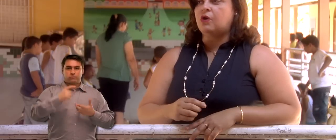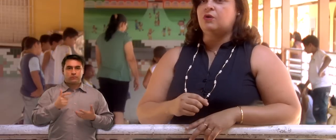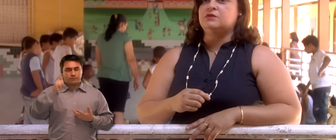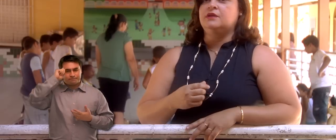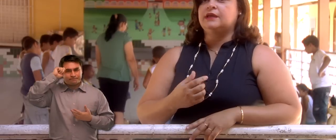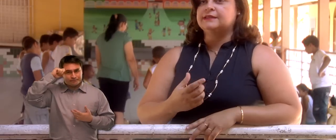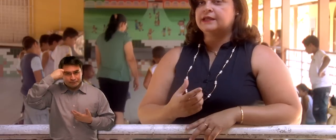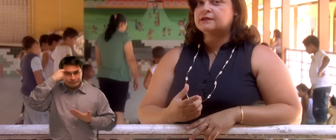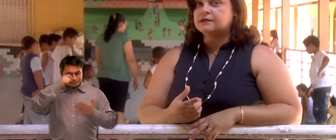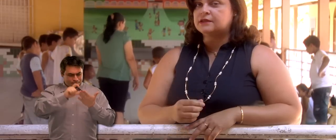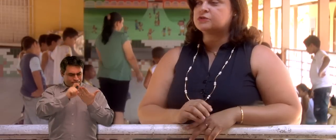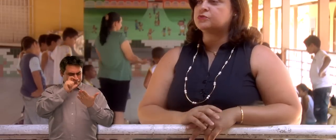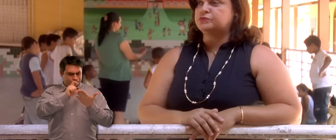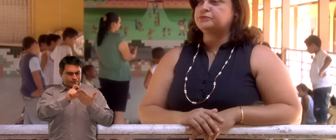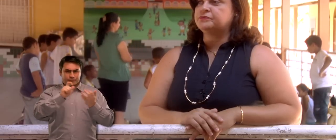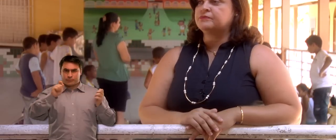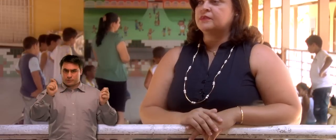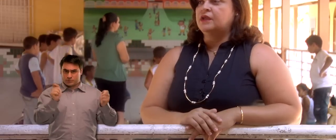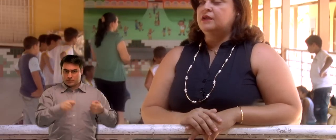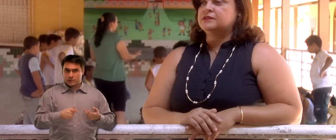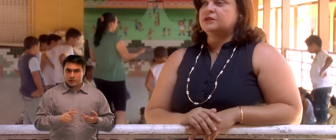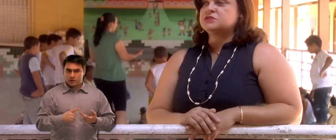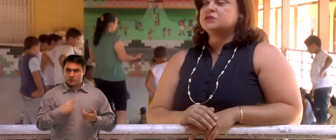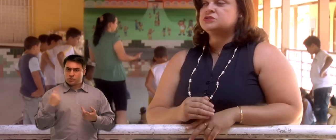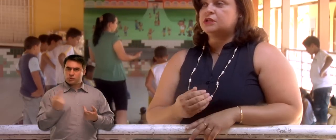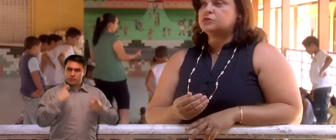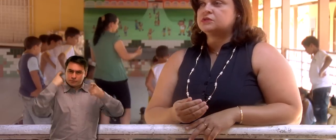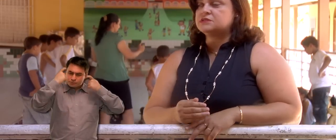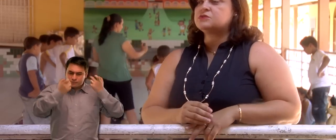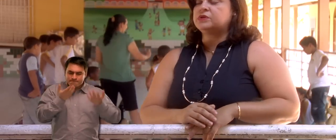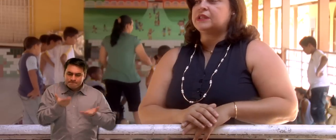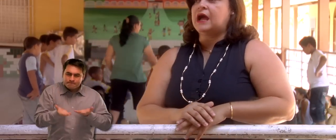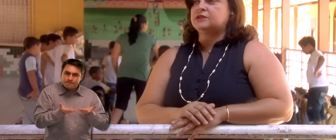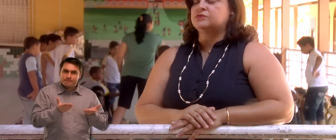using larger fonts, in bold. So, we have all this detailed attention.